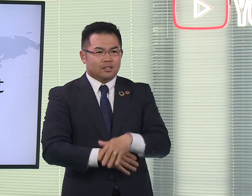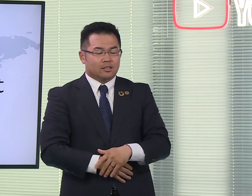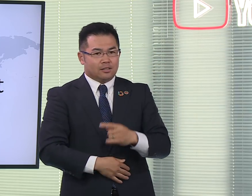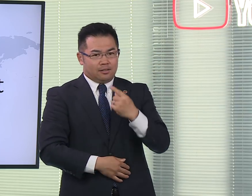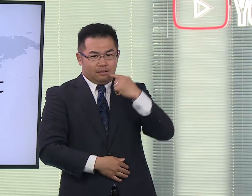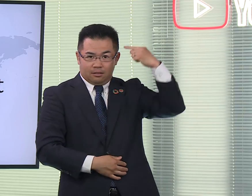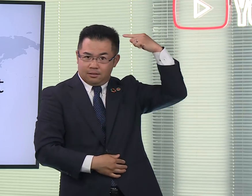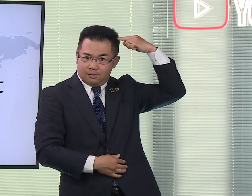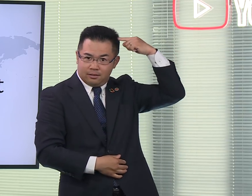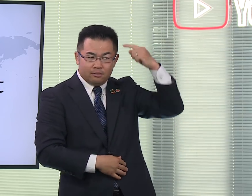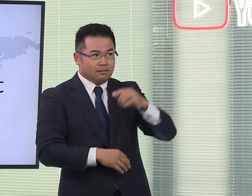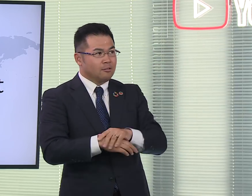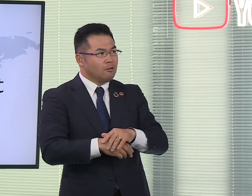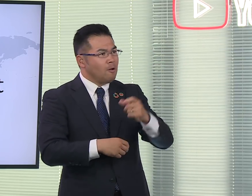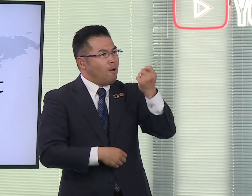primary language and just like myself,